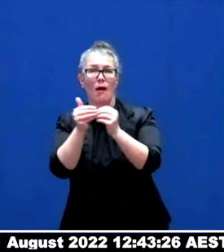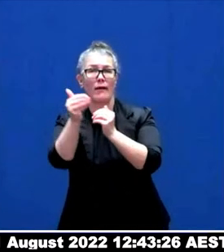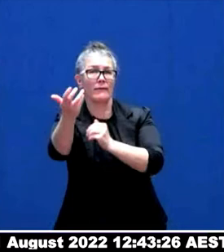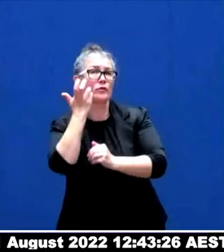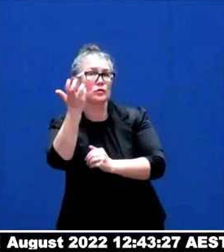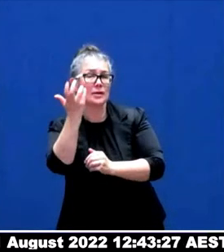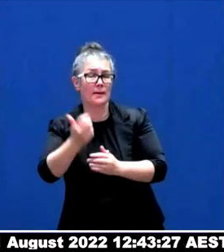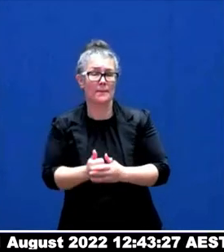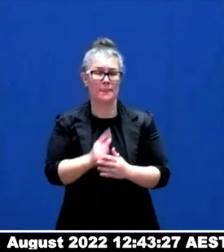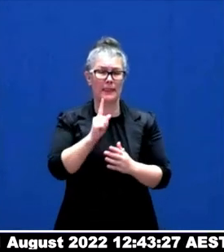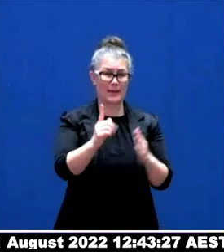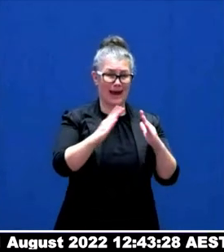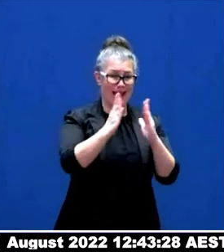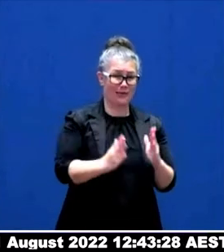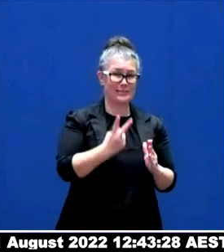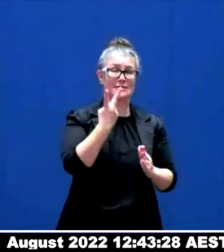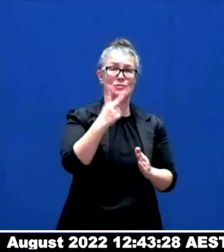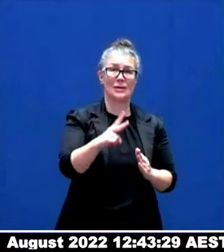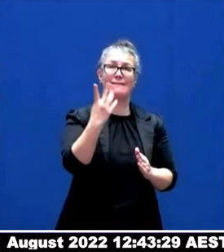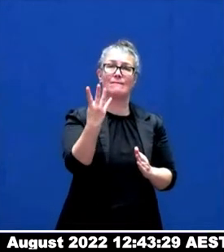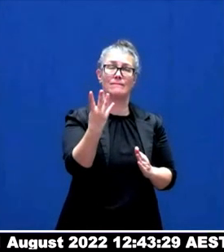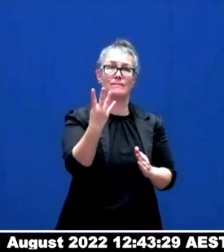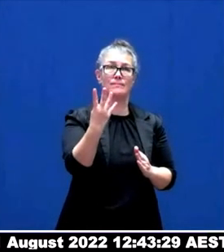But Housing 2041 is essentially the overarching principle.